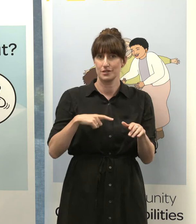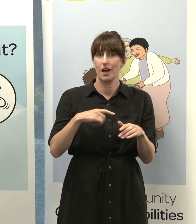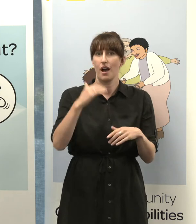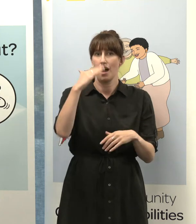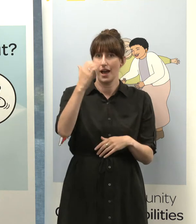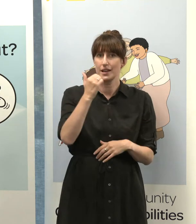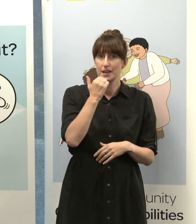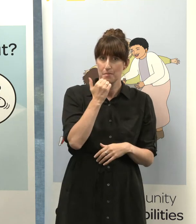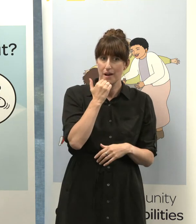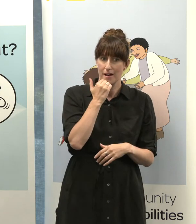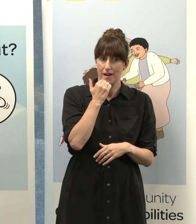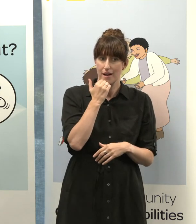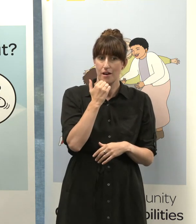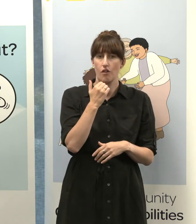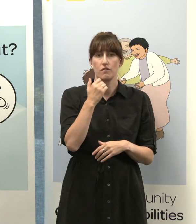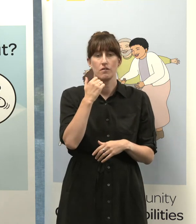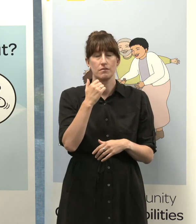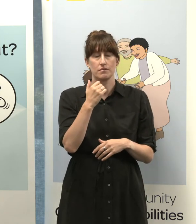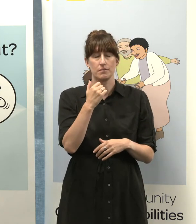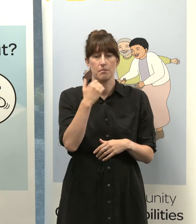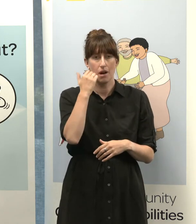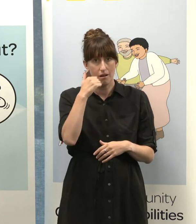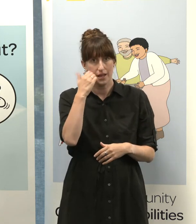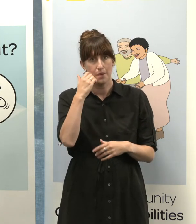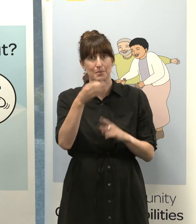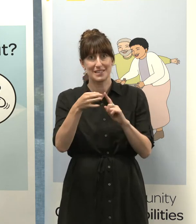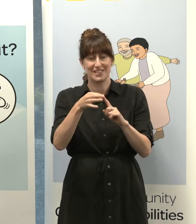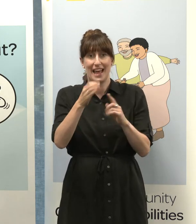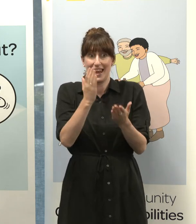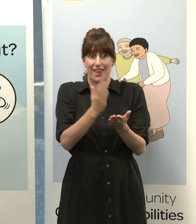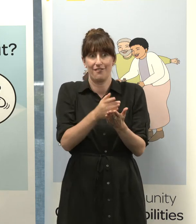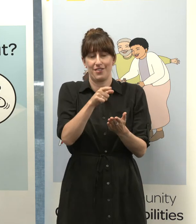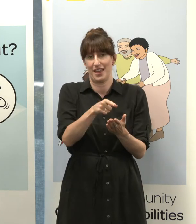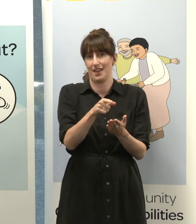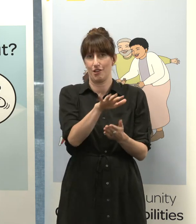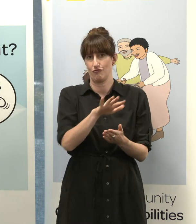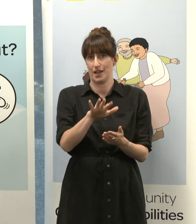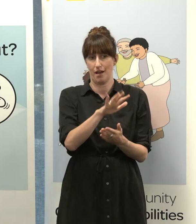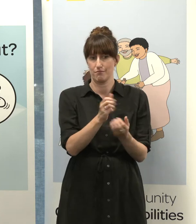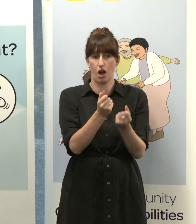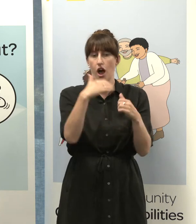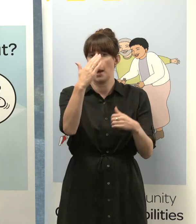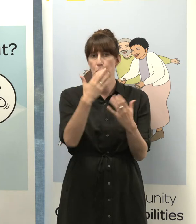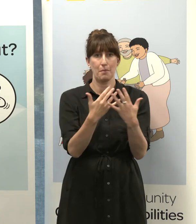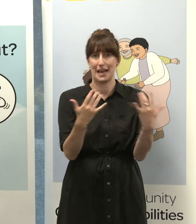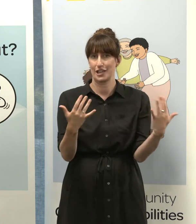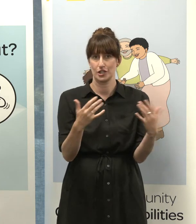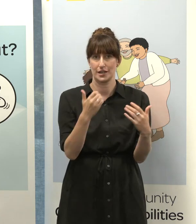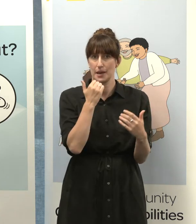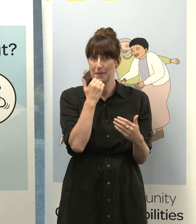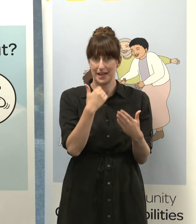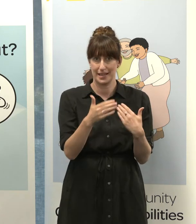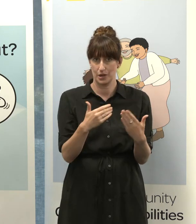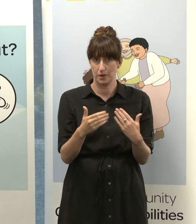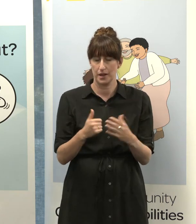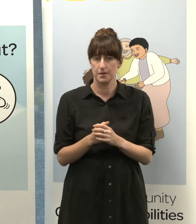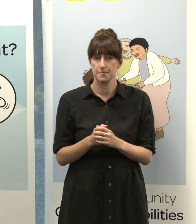in those population groups. The highest case rates are still in Counties Manukau that